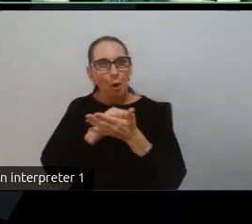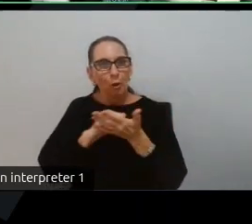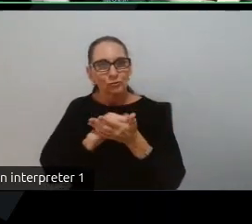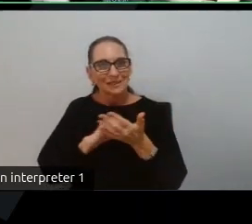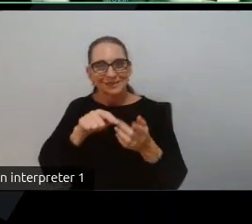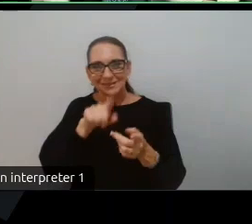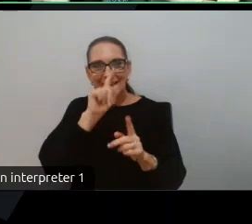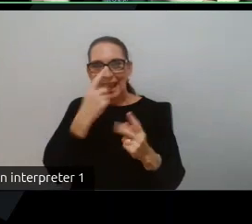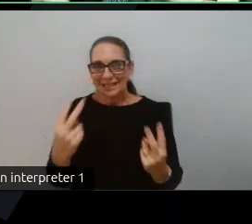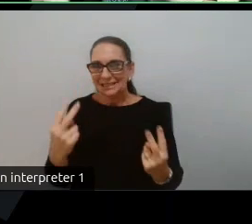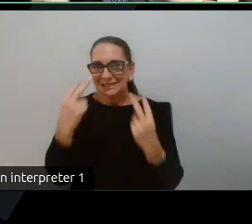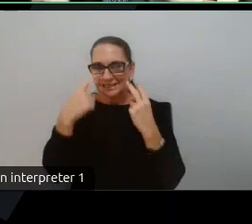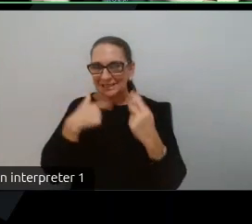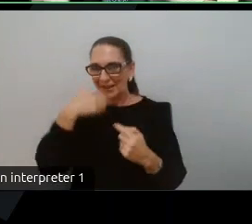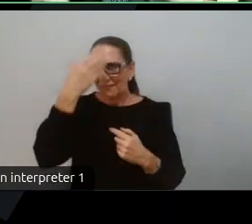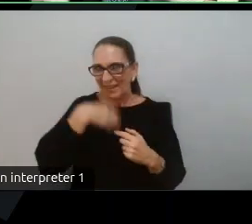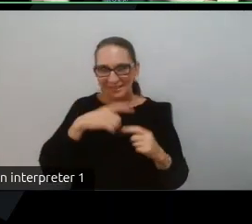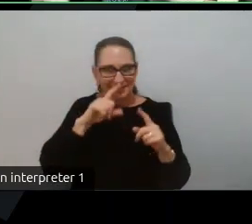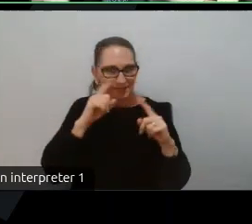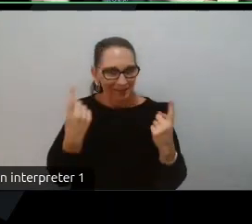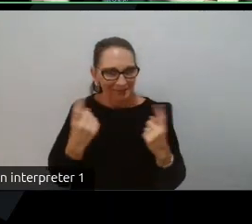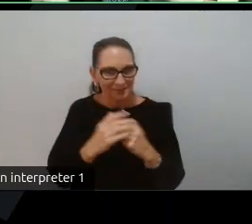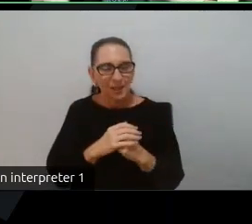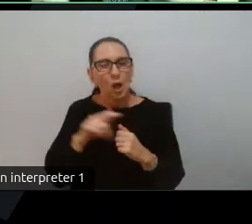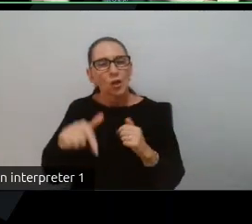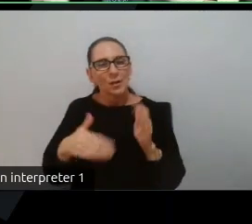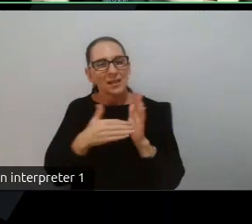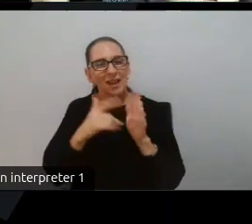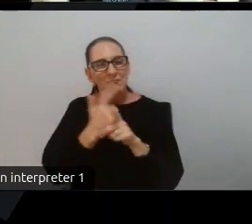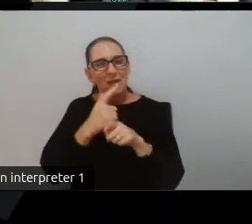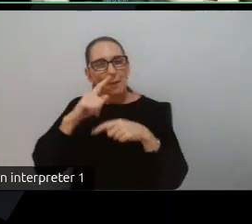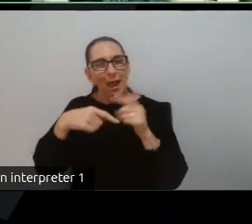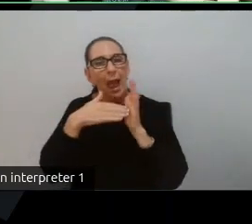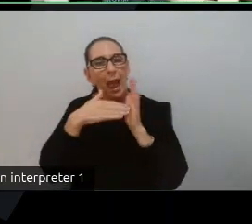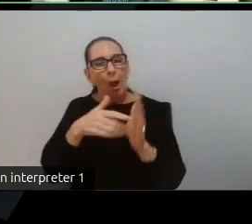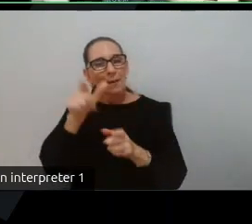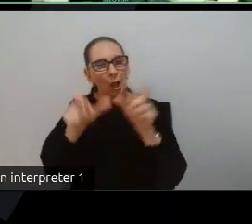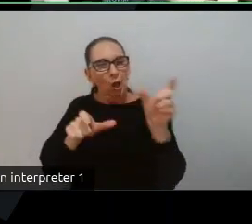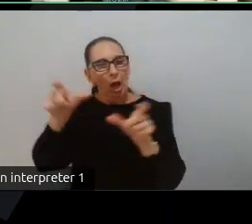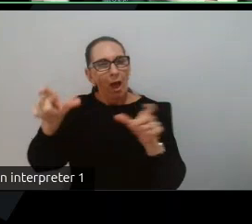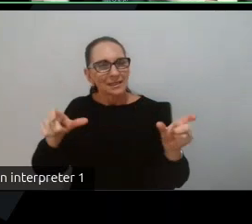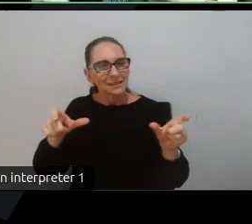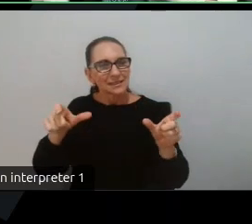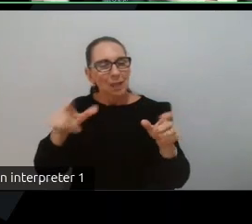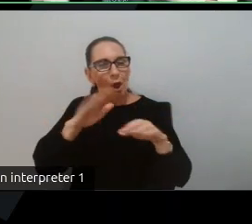today's webinar is helping clients navigate separation. It will be presented by Mary-Ann